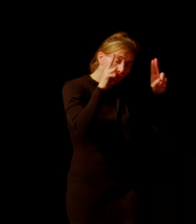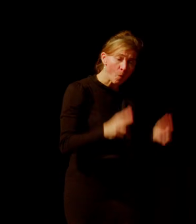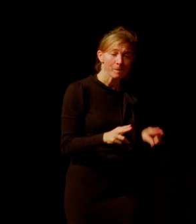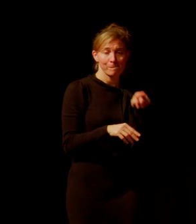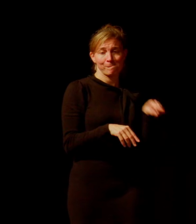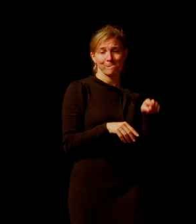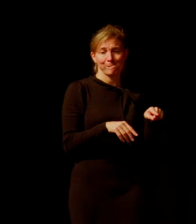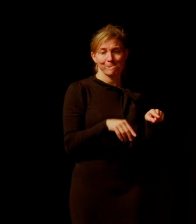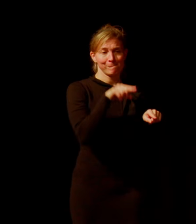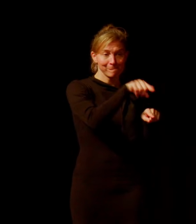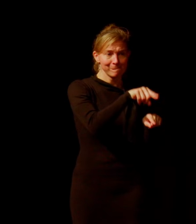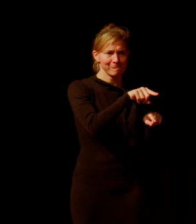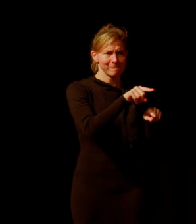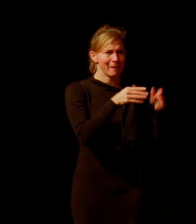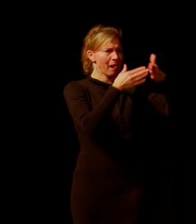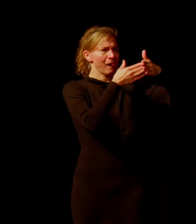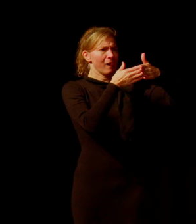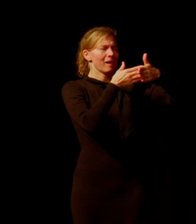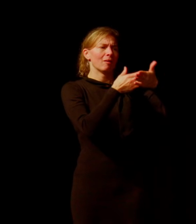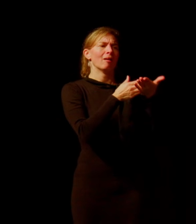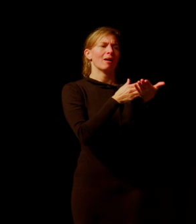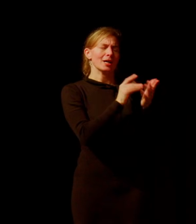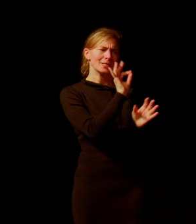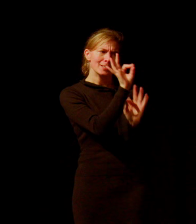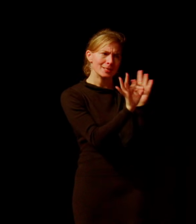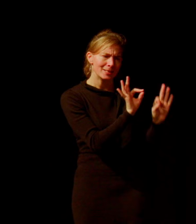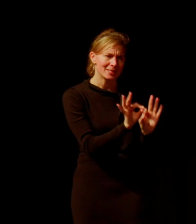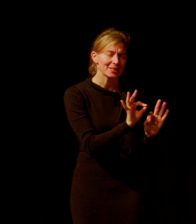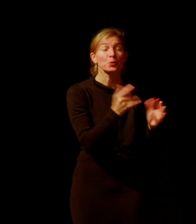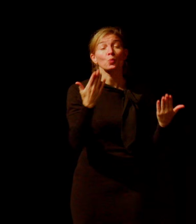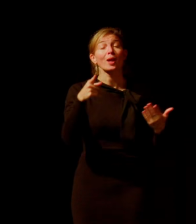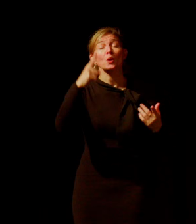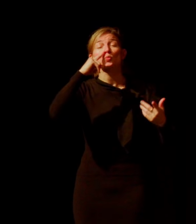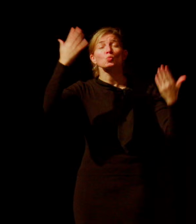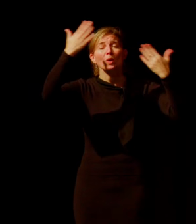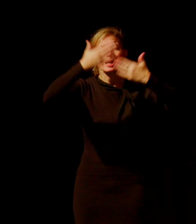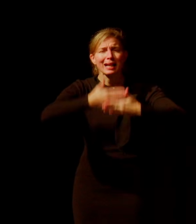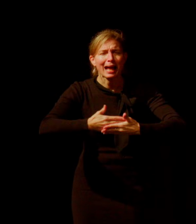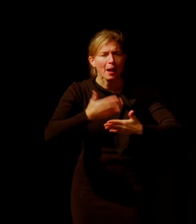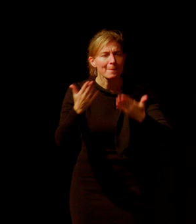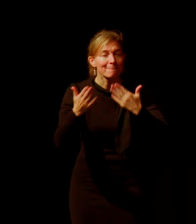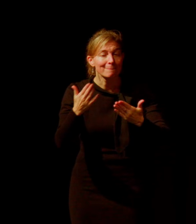So tonight, think about that one conversation you have been putting off in the bedroom.